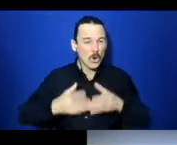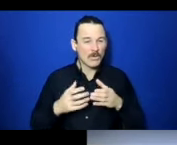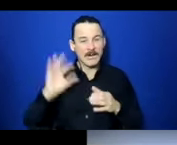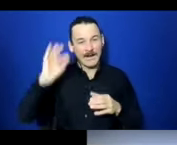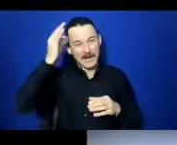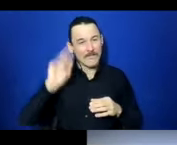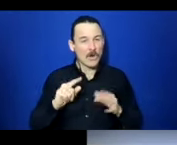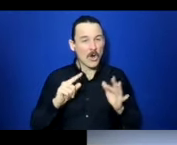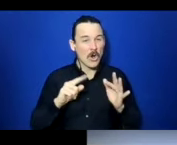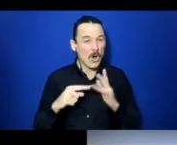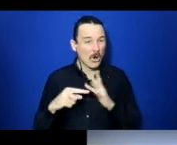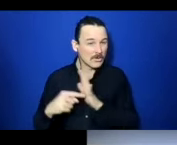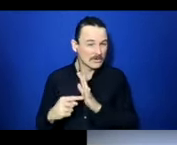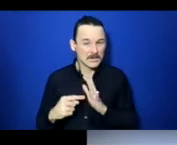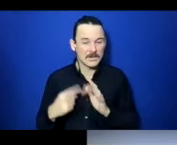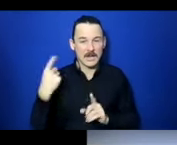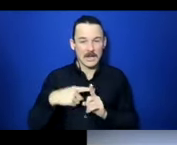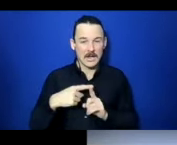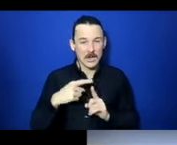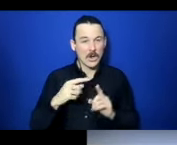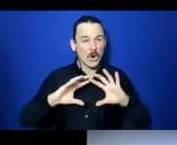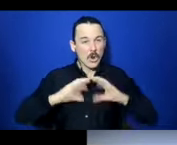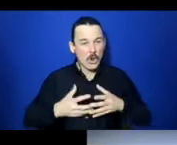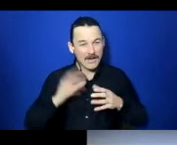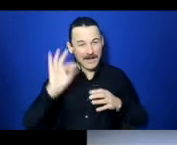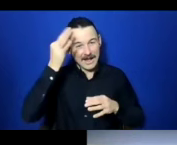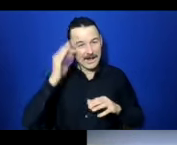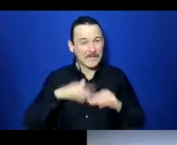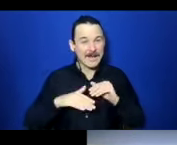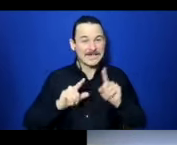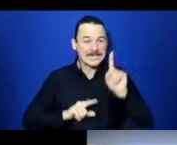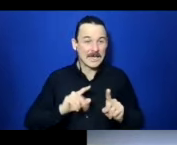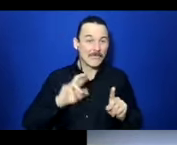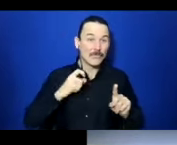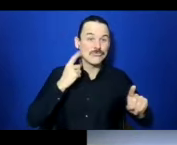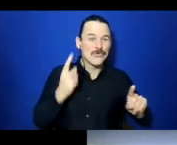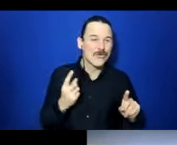and the Global Council on Cities of Tomorrow. I think my reflection is that